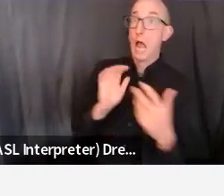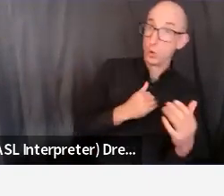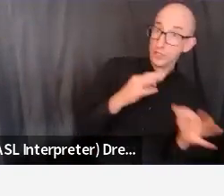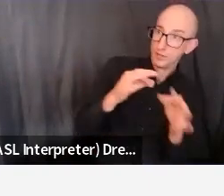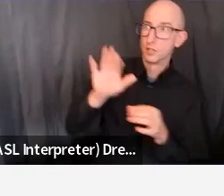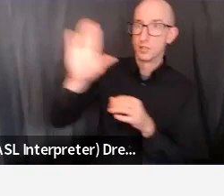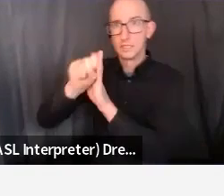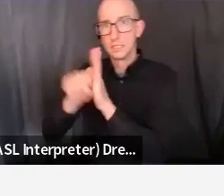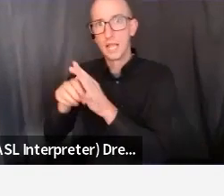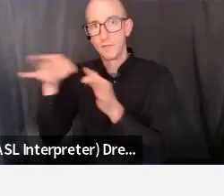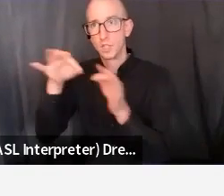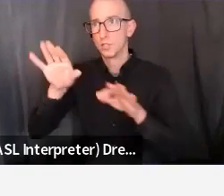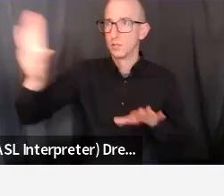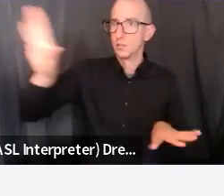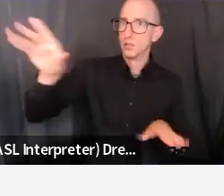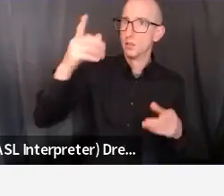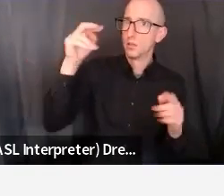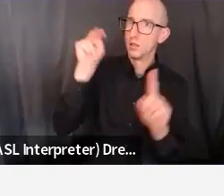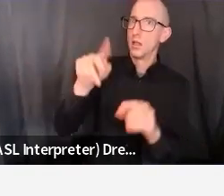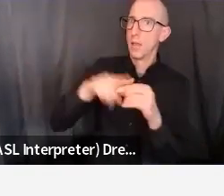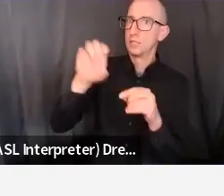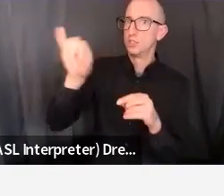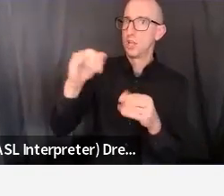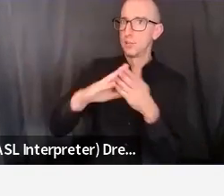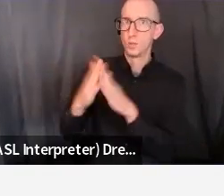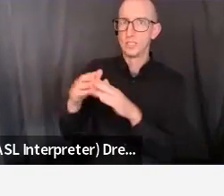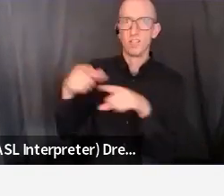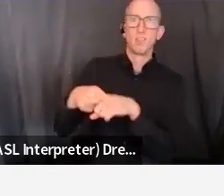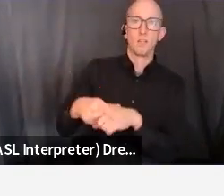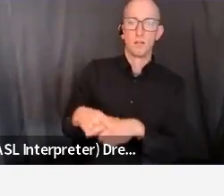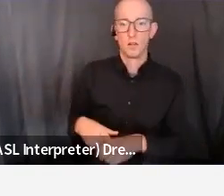just a little bit about it's talking through some of the challenges, some of the